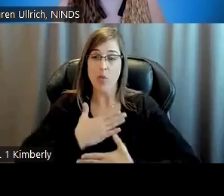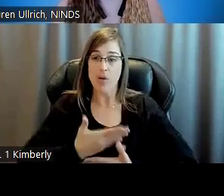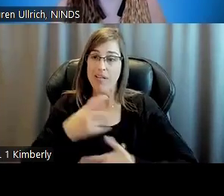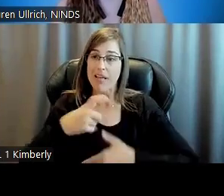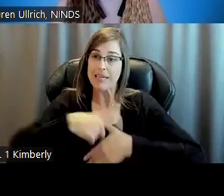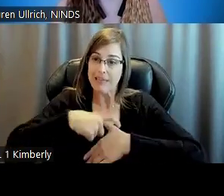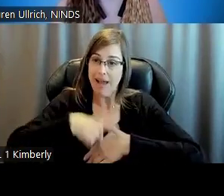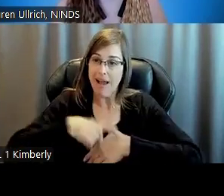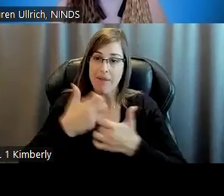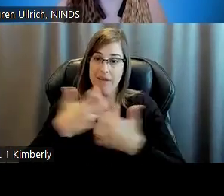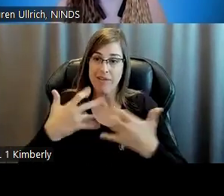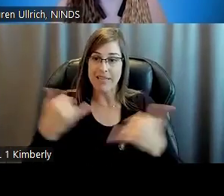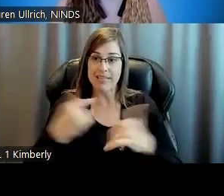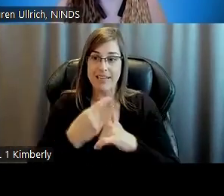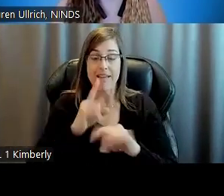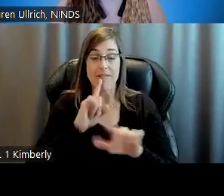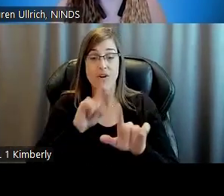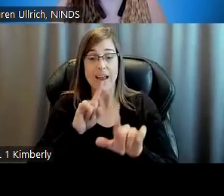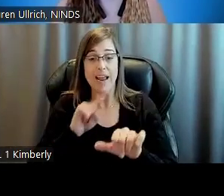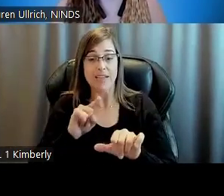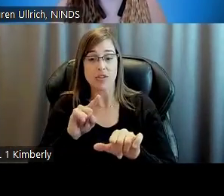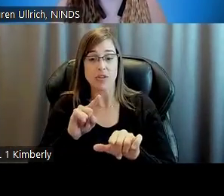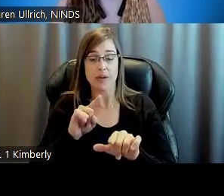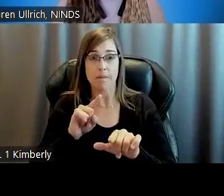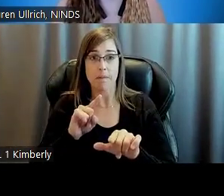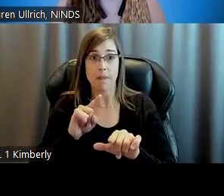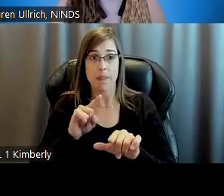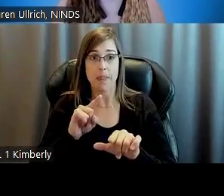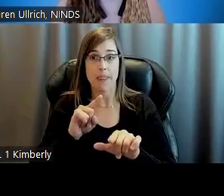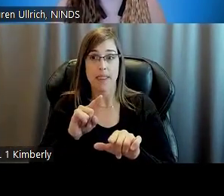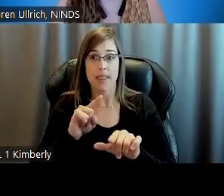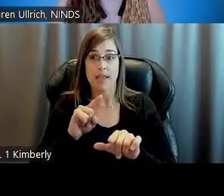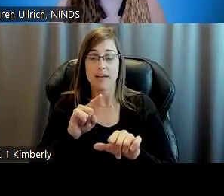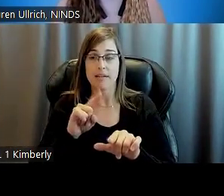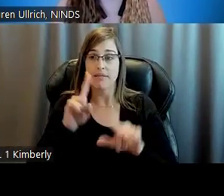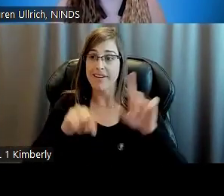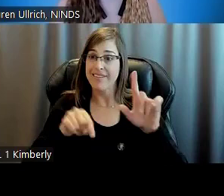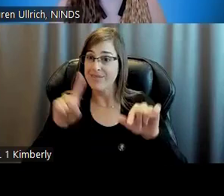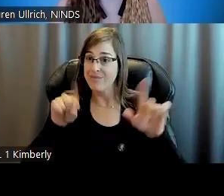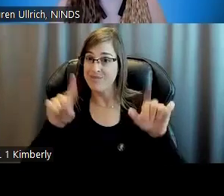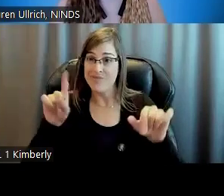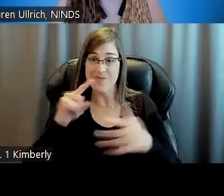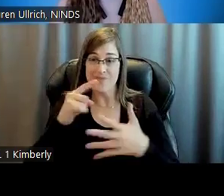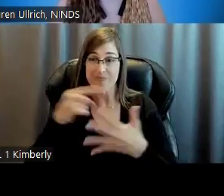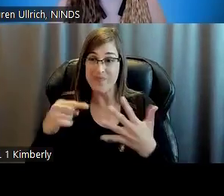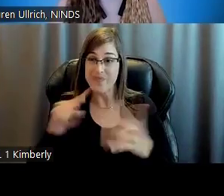in answering the variety of questions that we received.